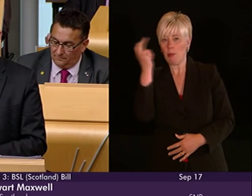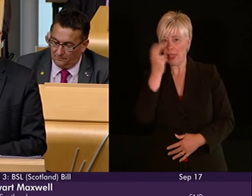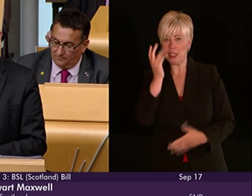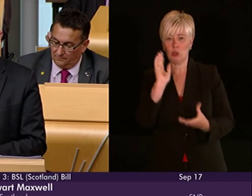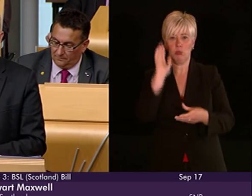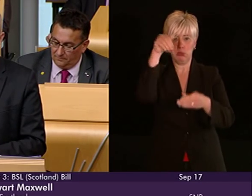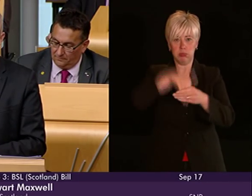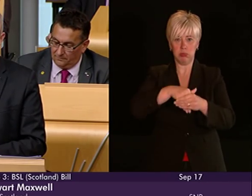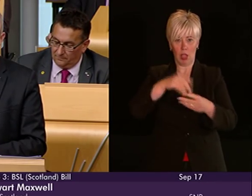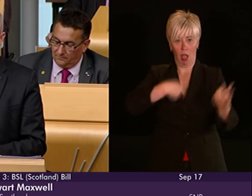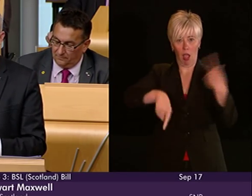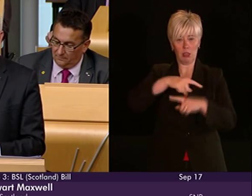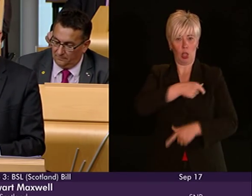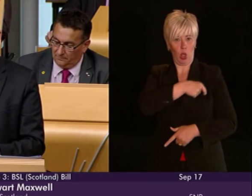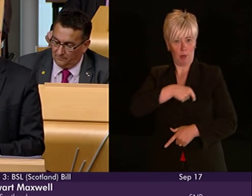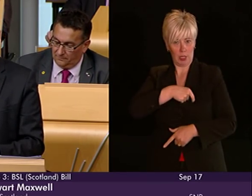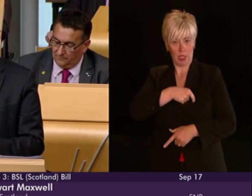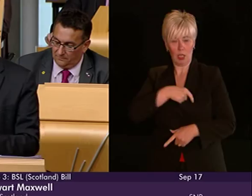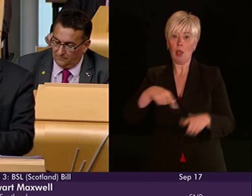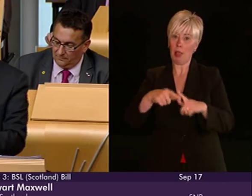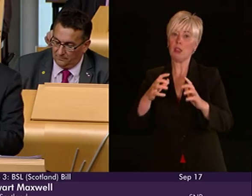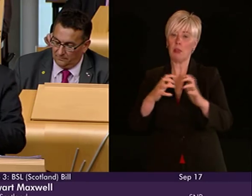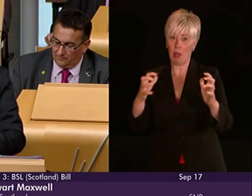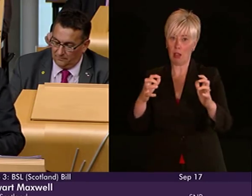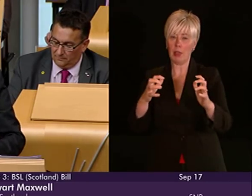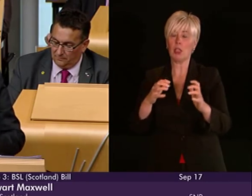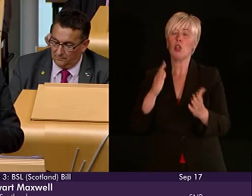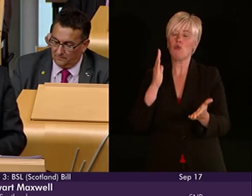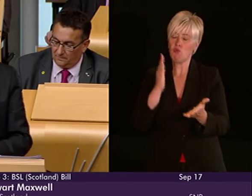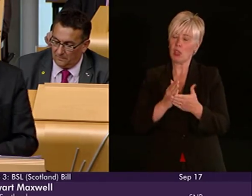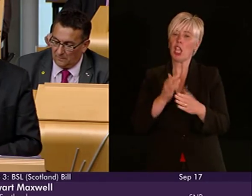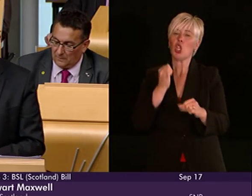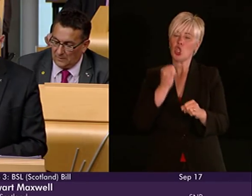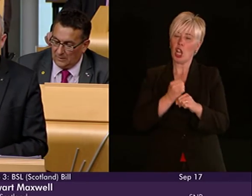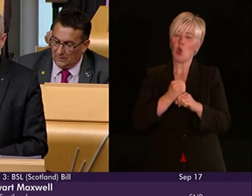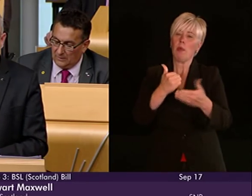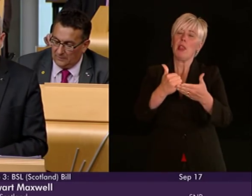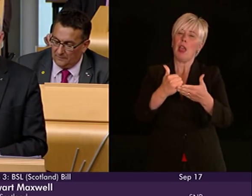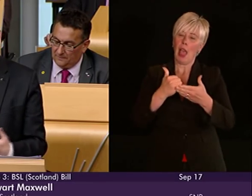engage with the committee and the Parliament have made a genuine difference. Like others,